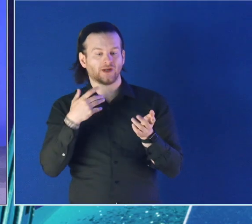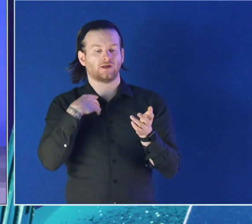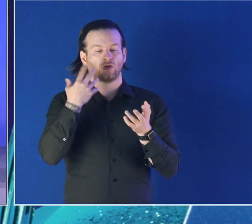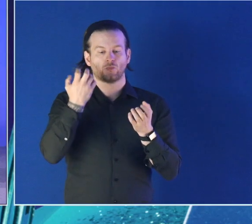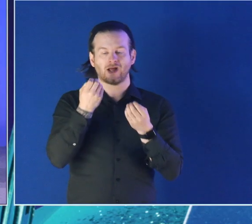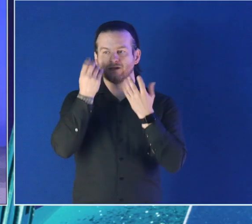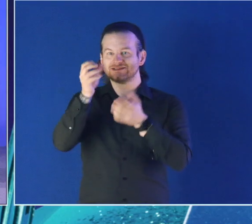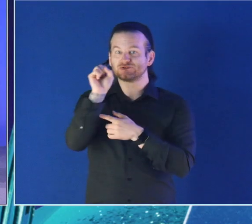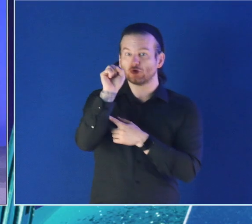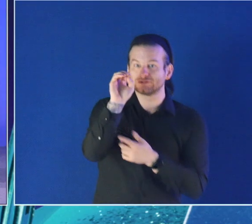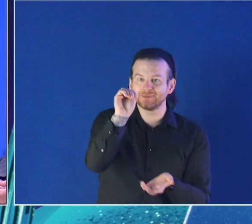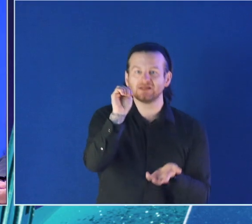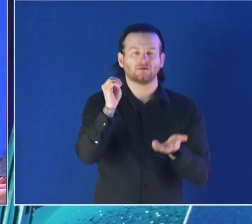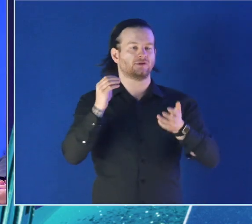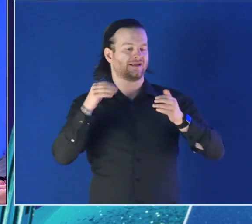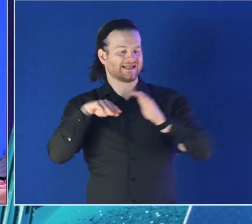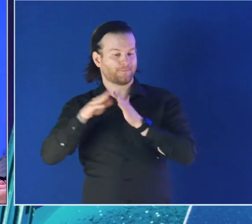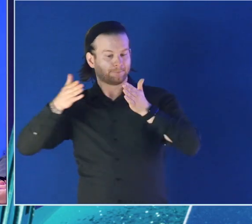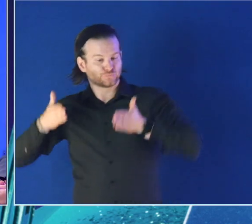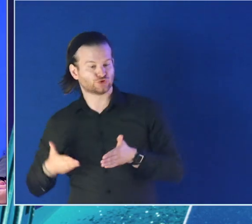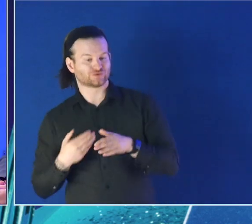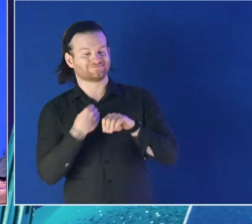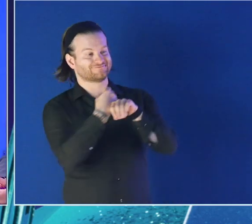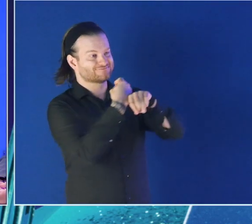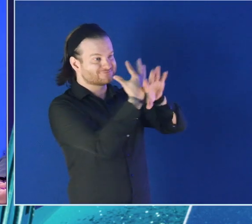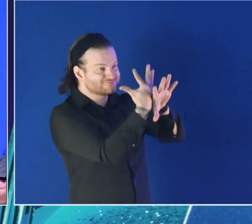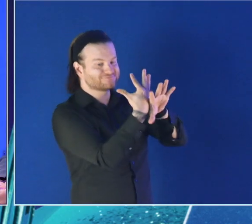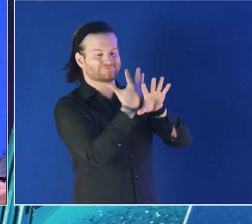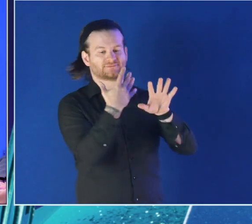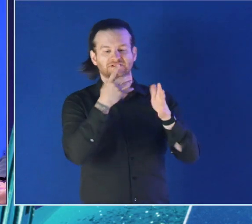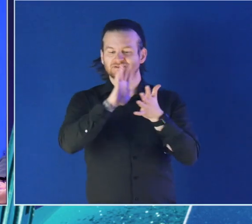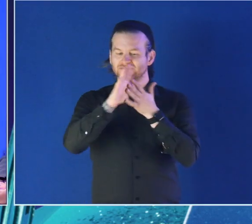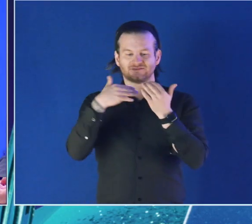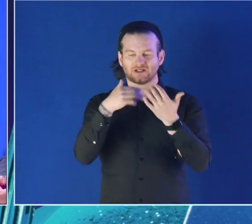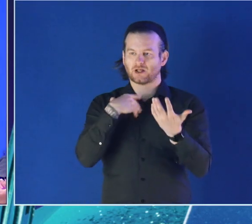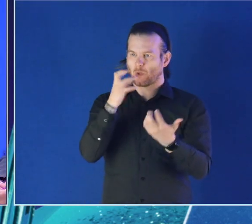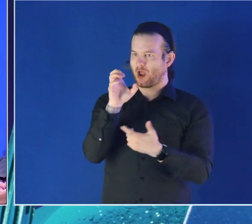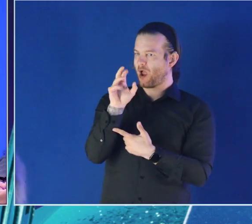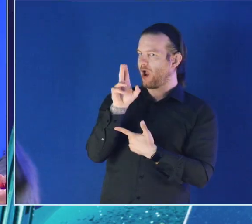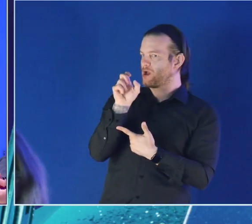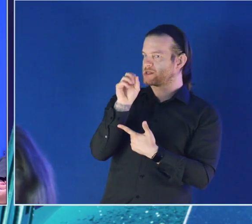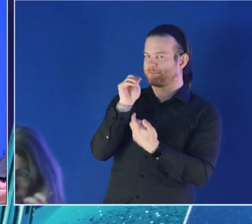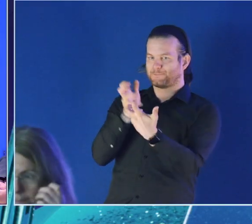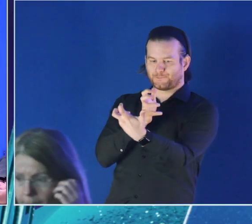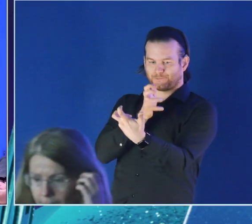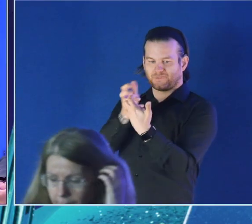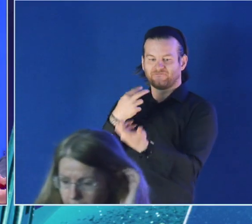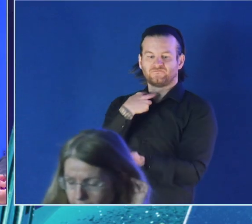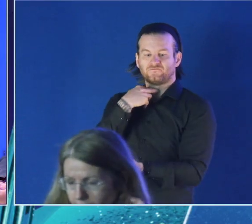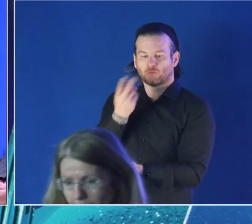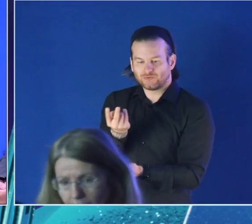a custom voice from Microsoft, or any other voice. We are here, and we've got to make sure the tools and the great people